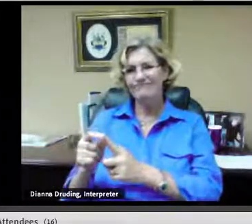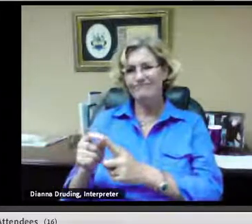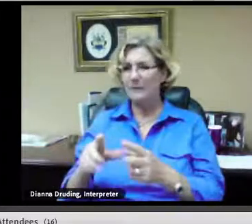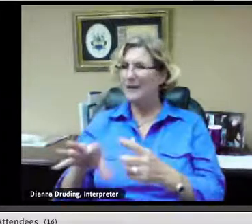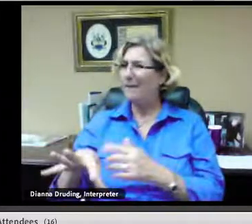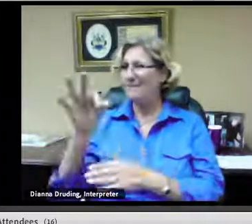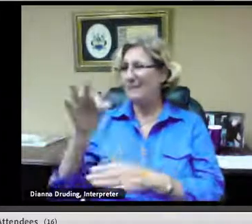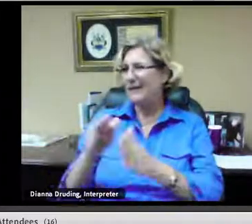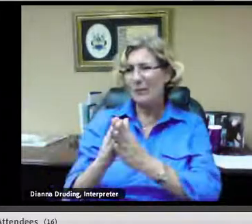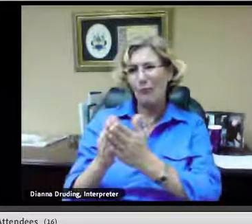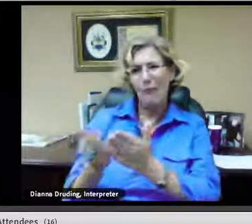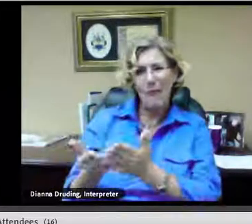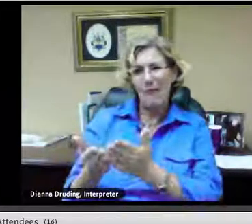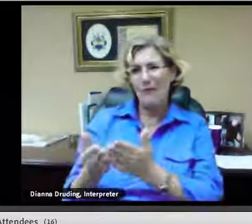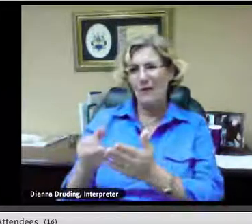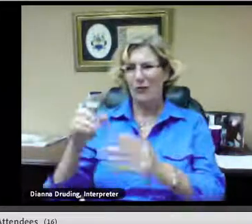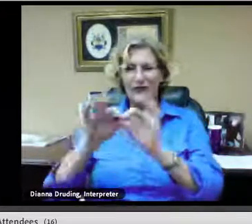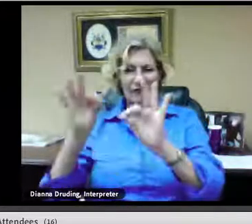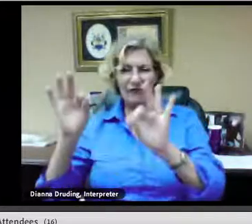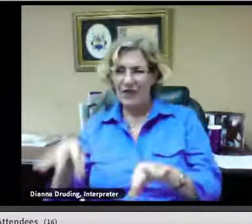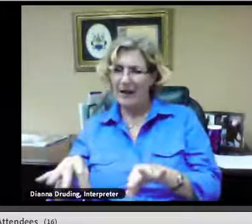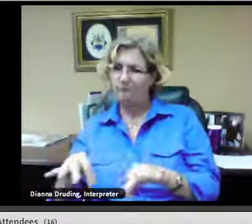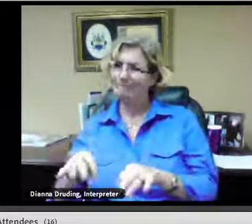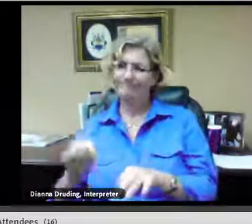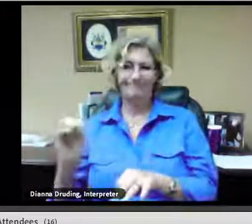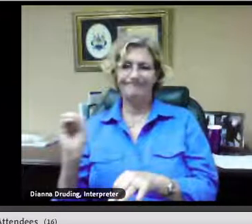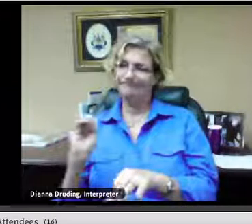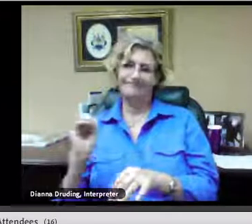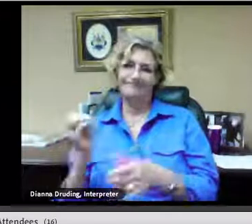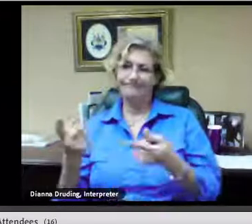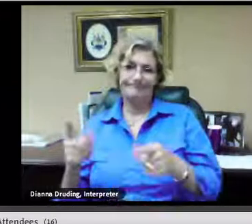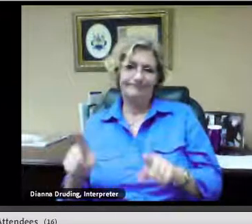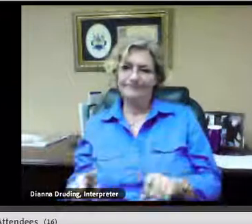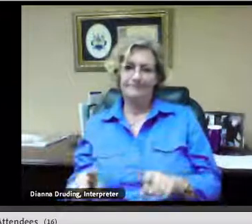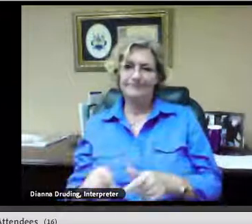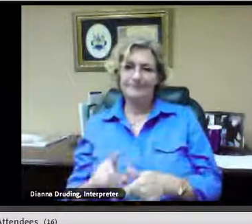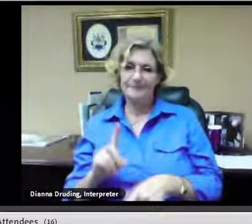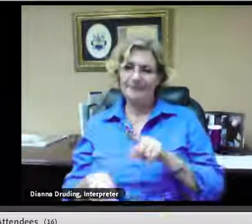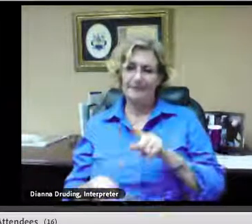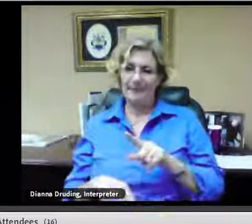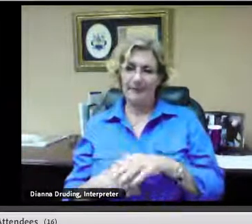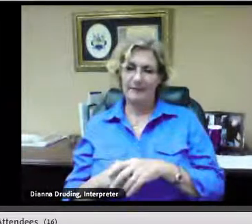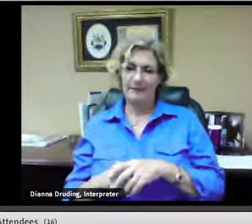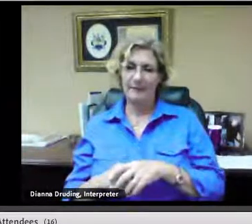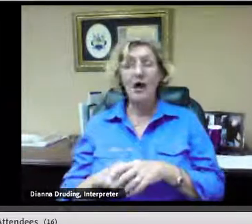he's just never going to be able to do that, although there are some apps. We've been doing some apps on his phone,